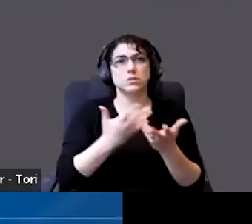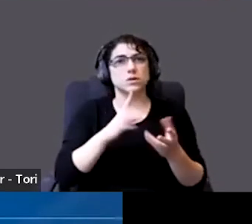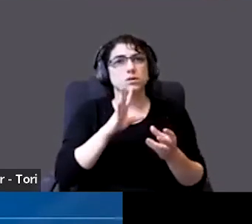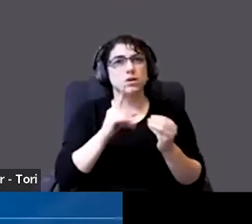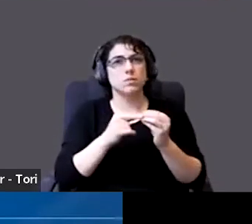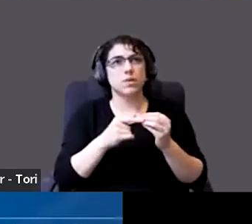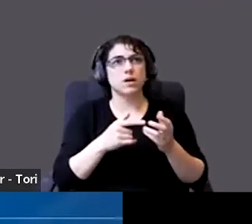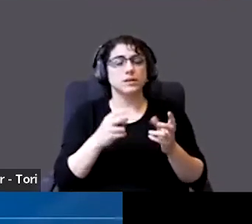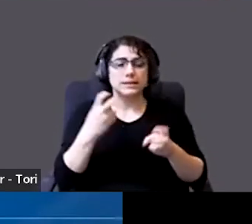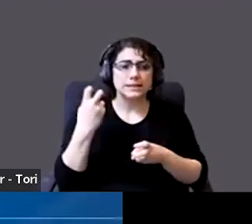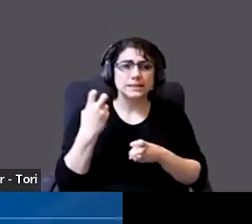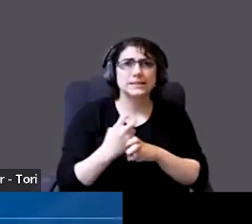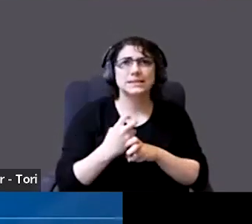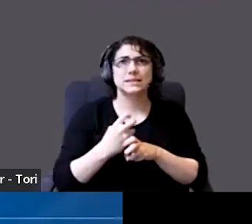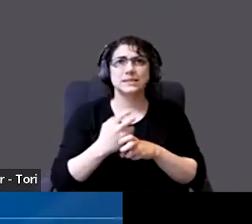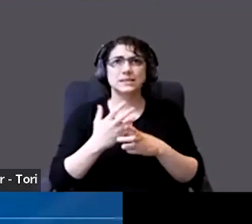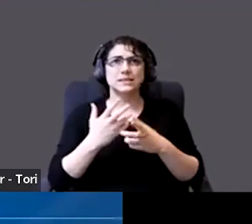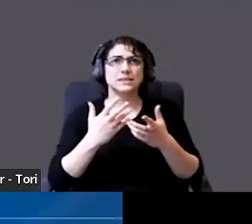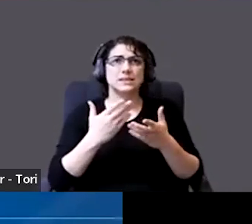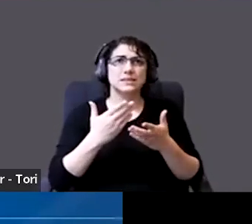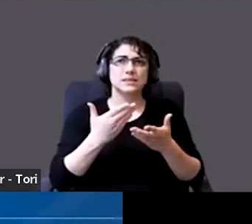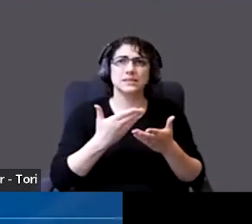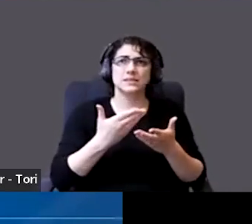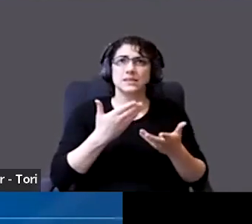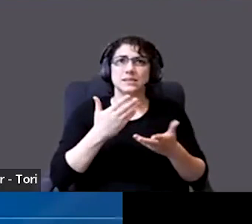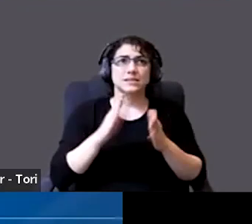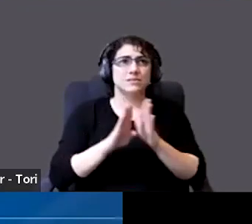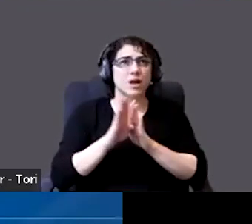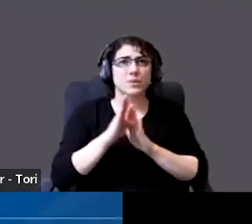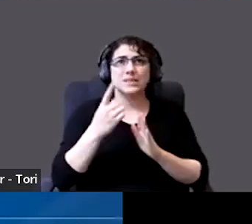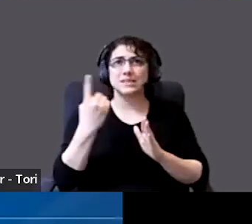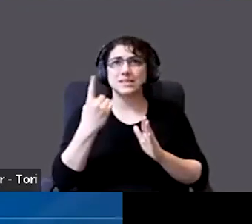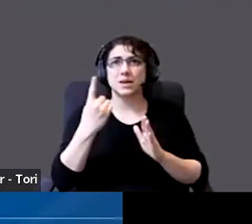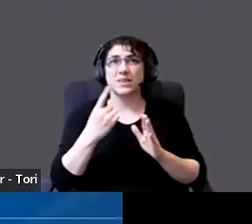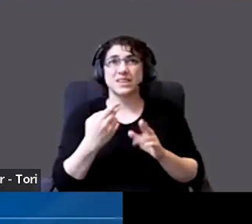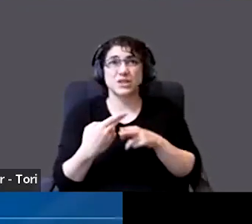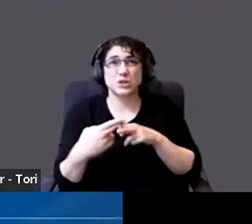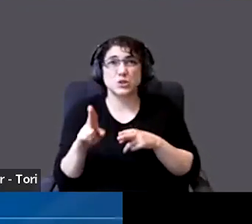of developing something in very short order, and could we have some more input on how we could do that better?